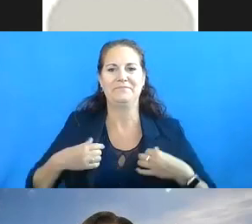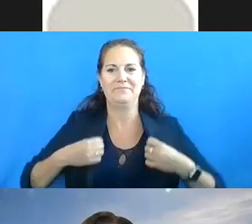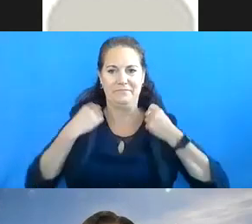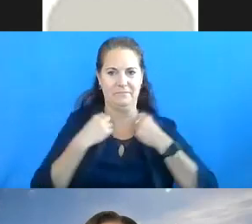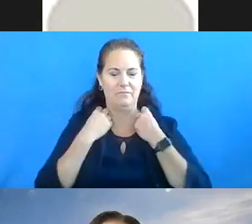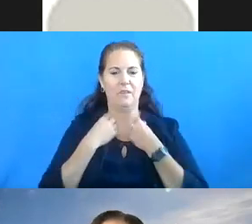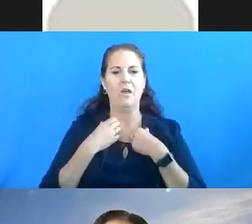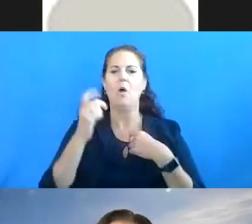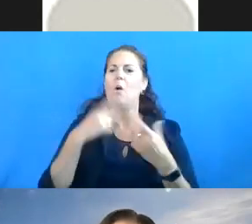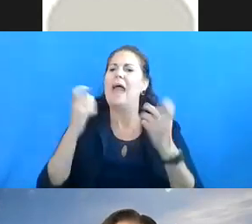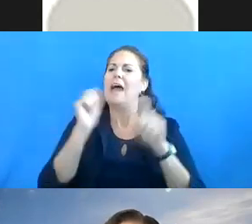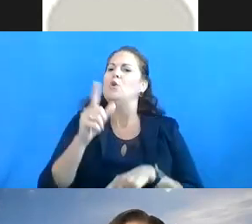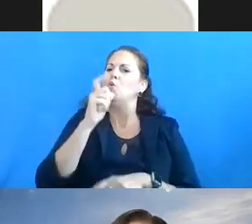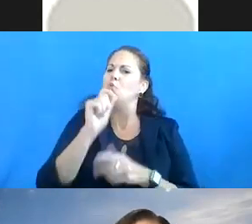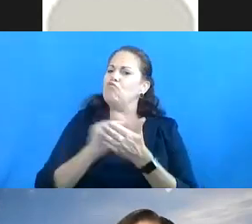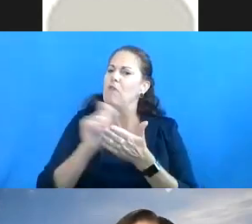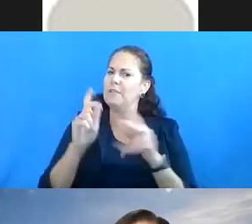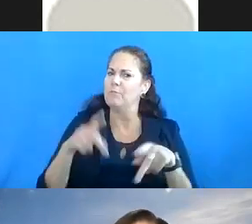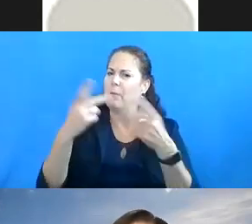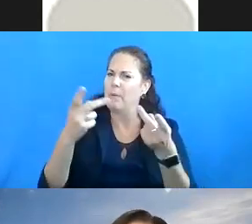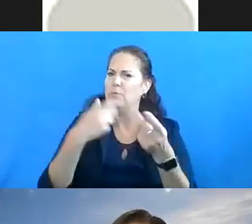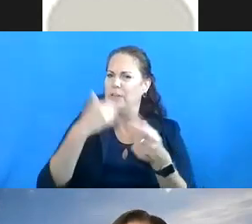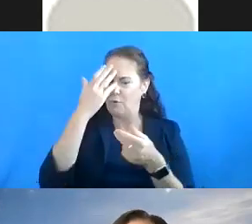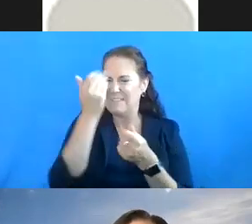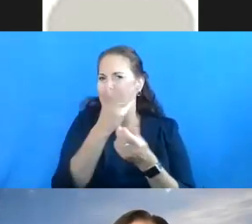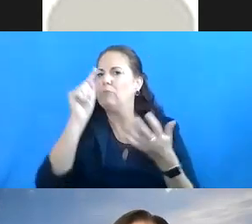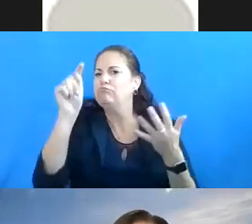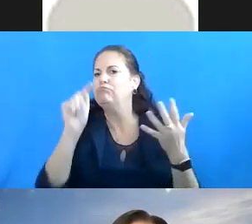We’ve asked, who writes proposals and we know there is a handful in the room. So we can move on to the next slide.